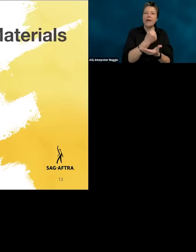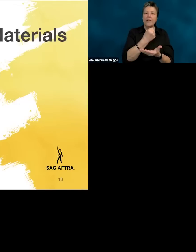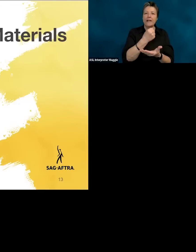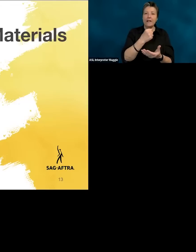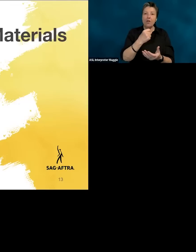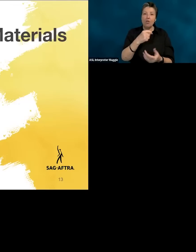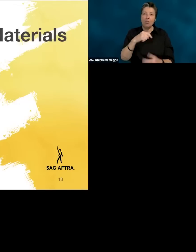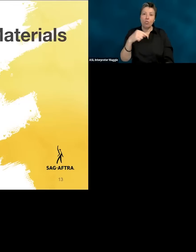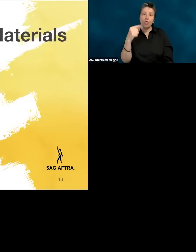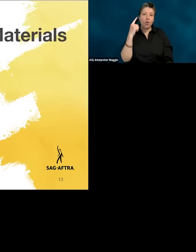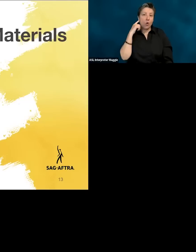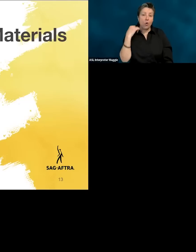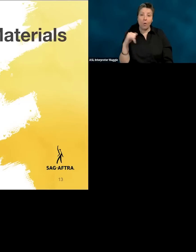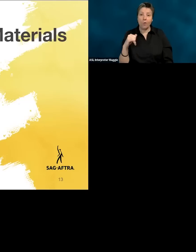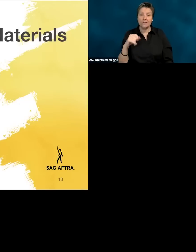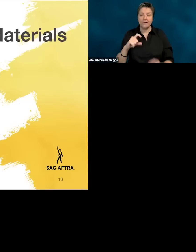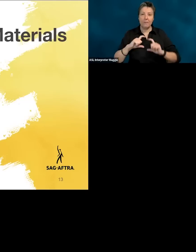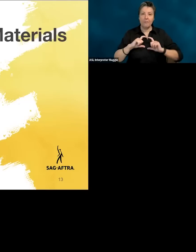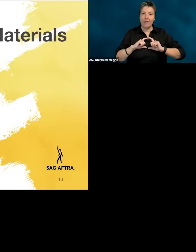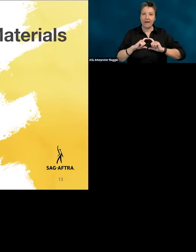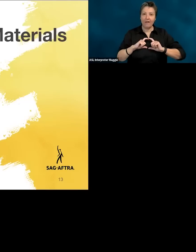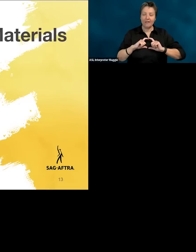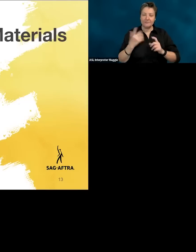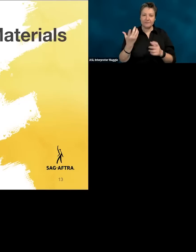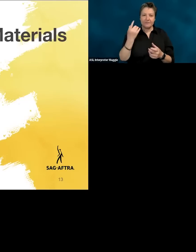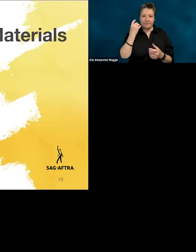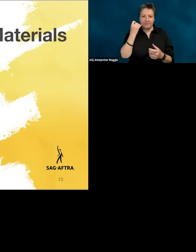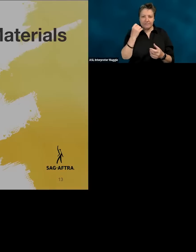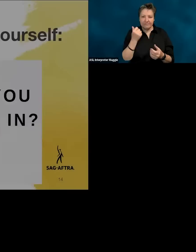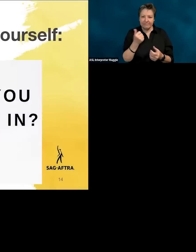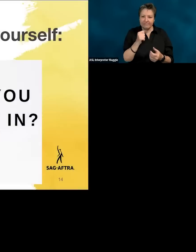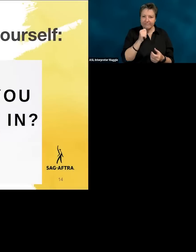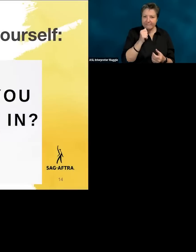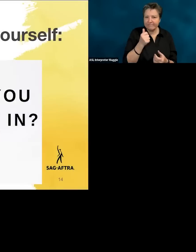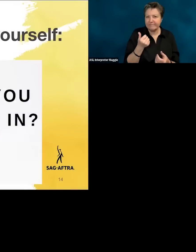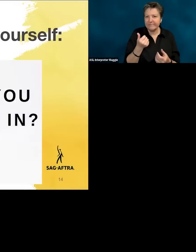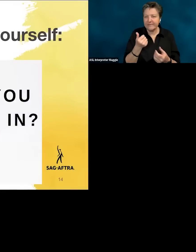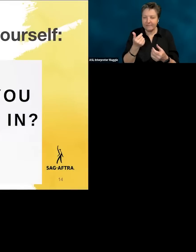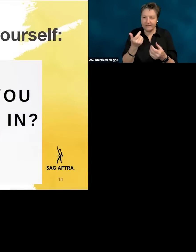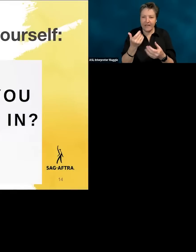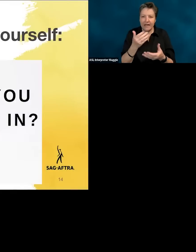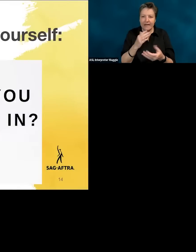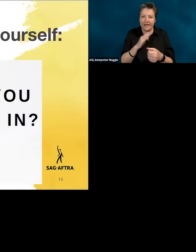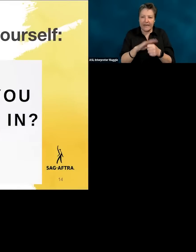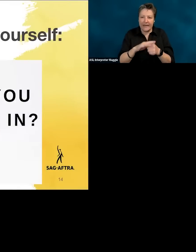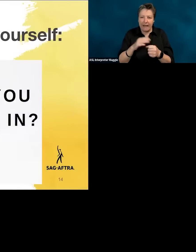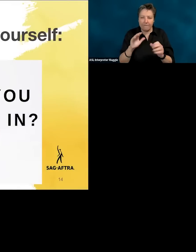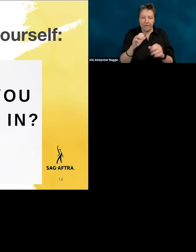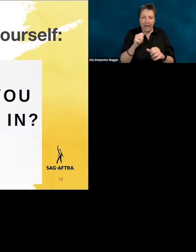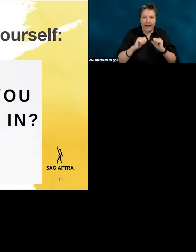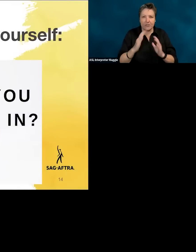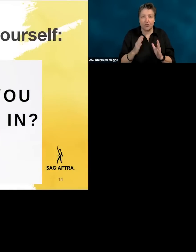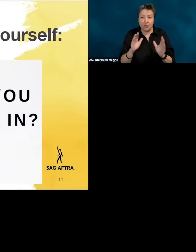but far few actors that really focus on specializing. So you wanna hone in on your gold medal role